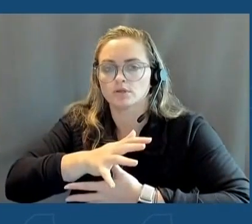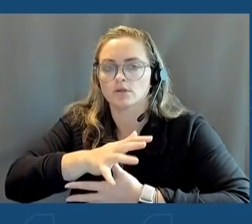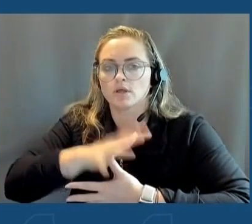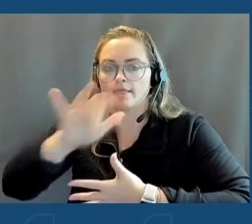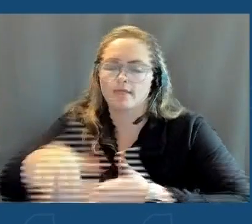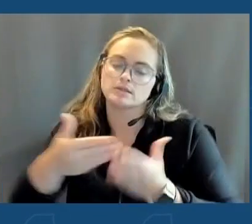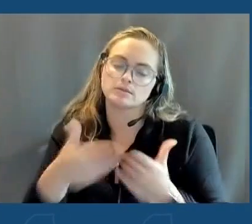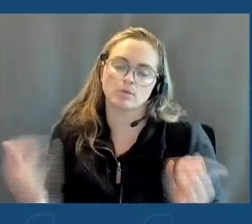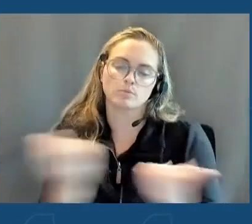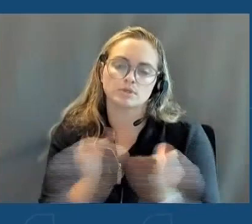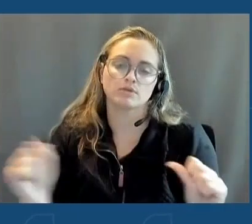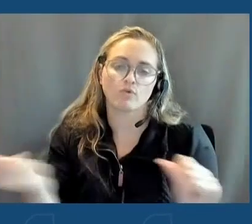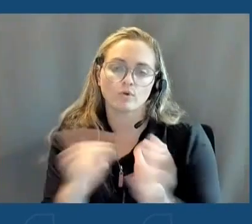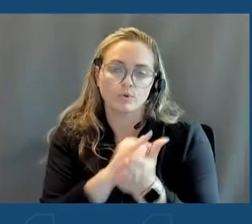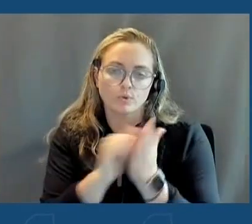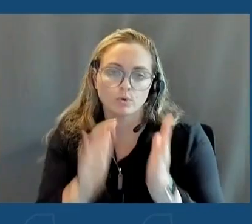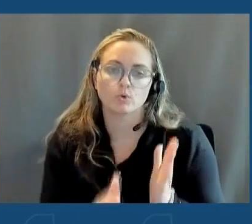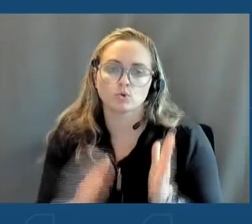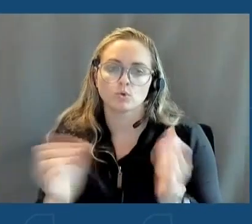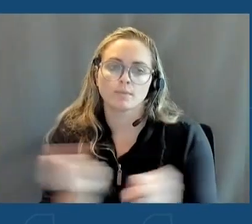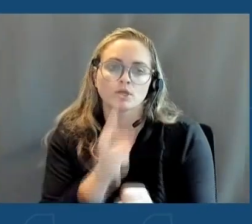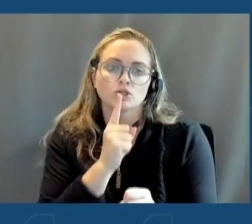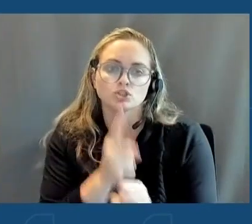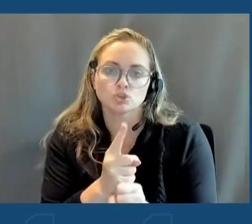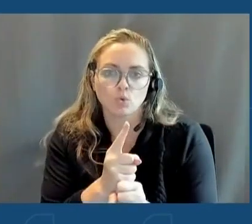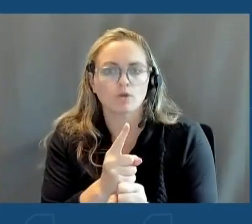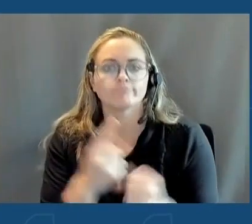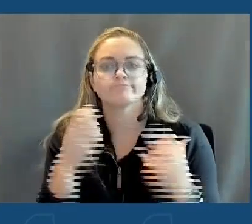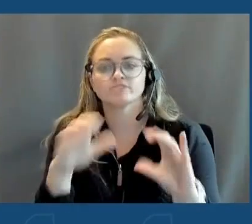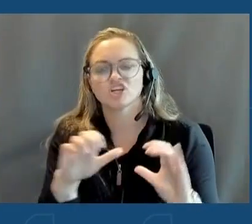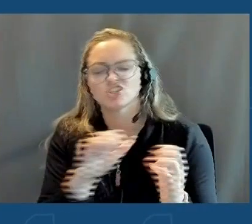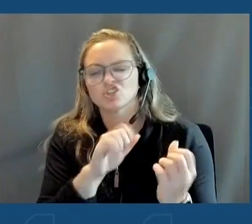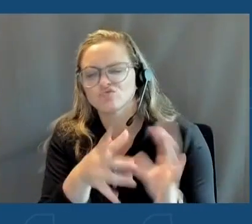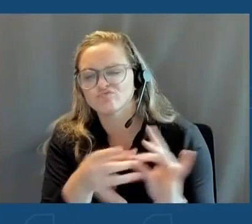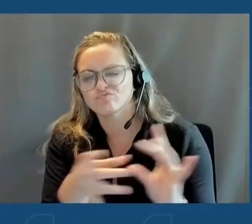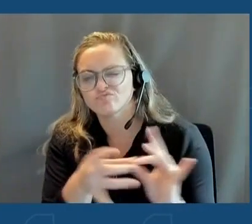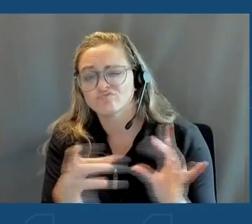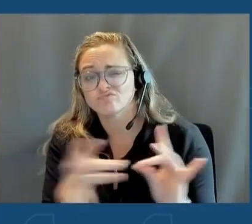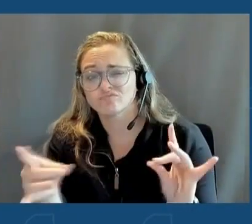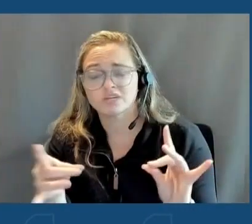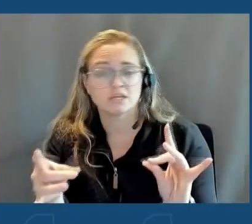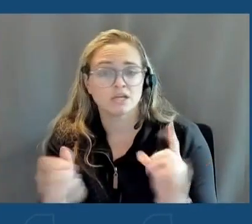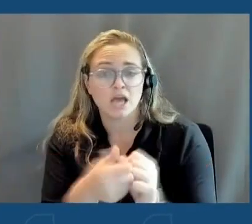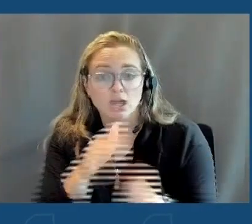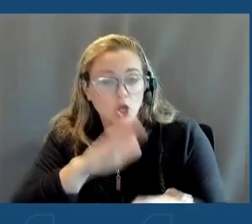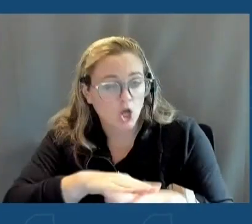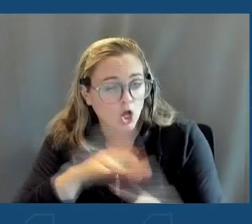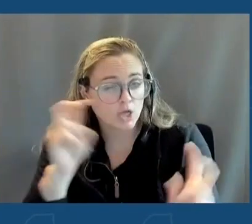TO MAKE SURE THEY ARE DOING WHAT THEY'RE EXPECTED TO DO. THIS IS JUST ANOTHER WAY TO IMPLEMENT ONE OF MY HIGHEST